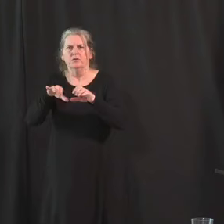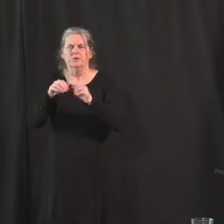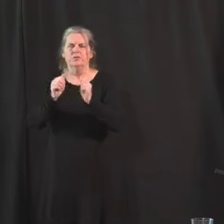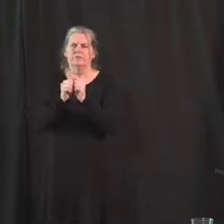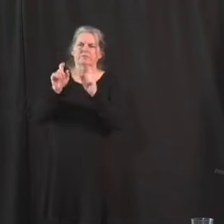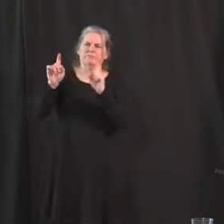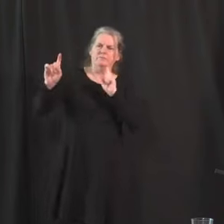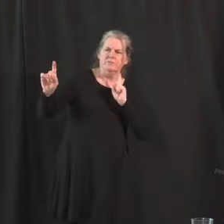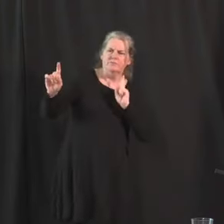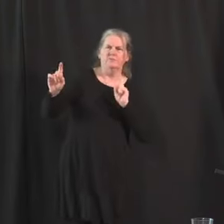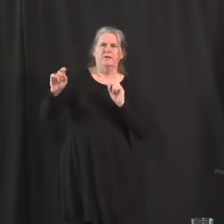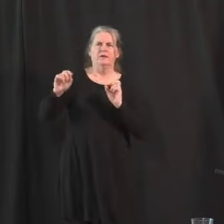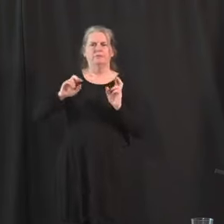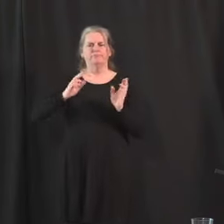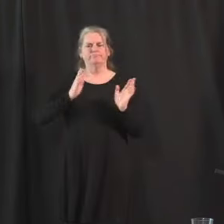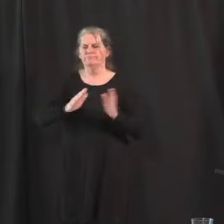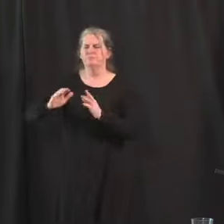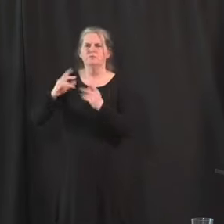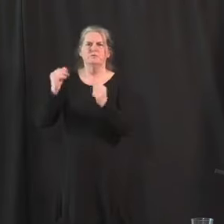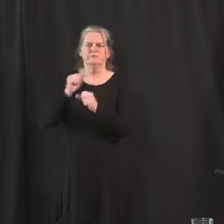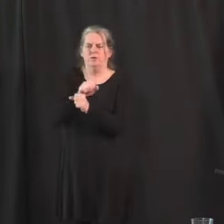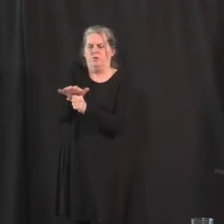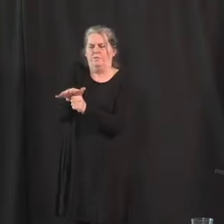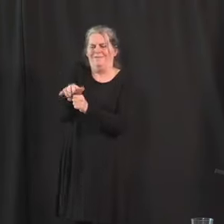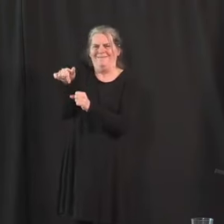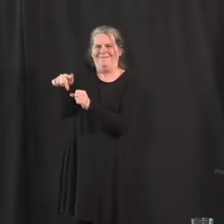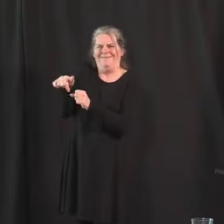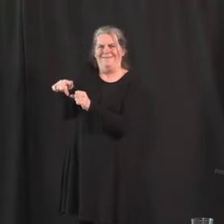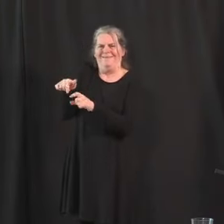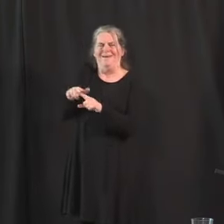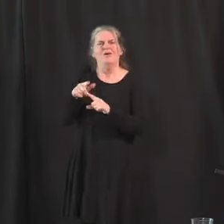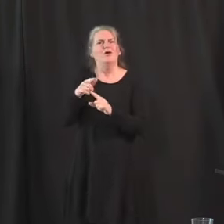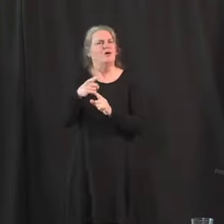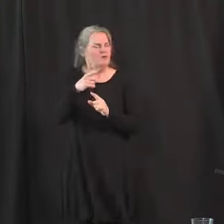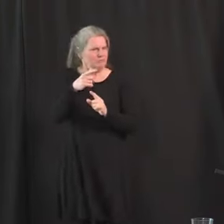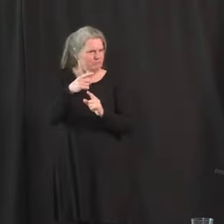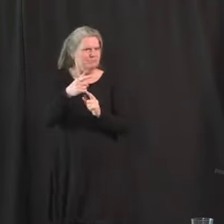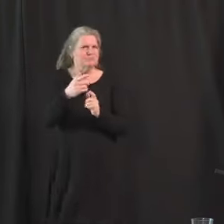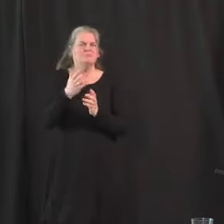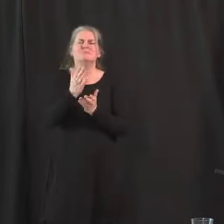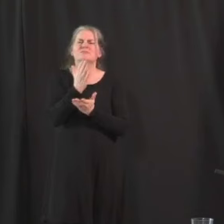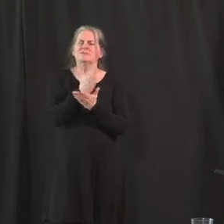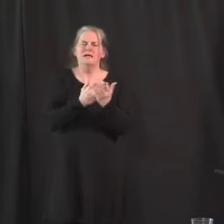I REALIZE THAT THE REASON FOR SOME OF THE QUESTIONS I HAVE RECEIVED RELATES TO US BEING IN A SLIGHTLY DIFFERENT POSITION